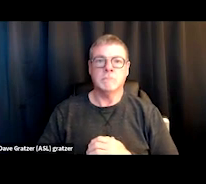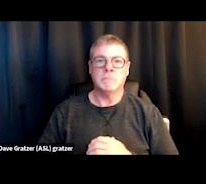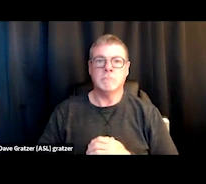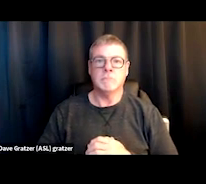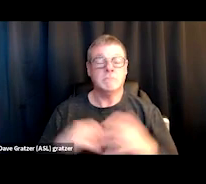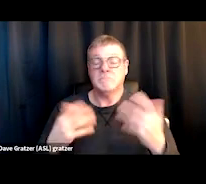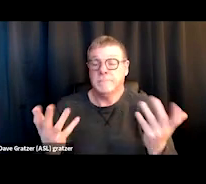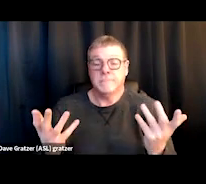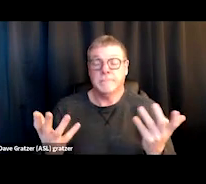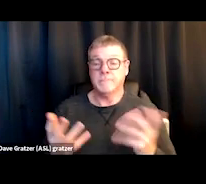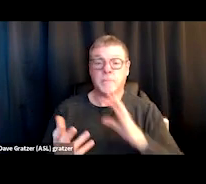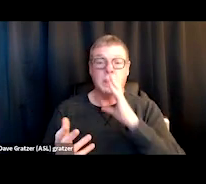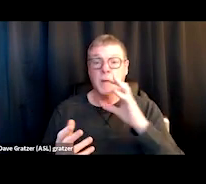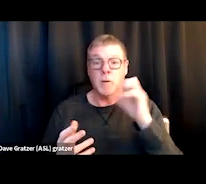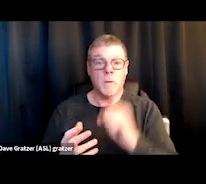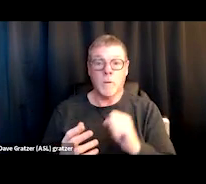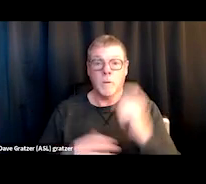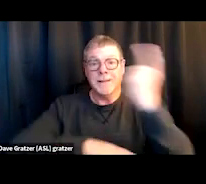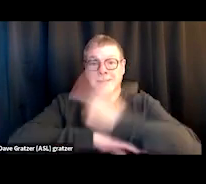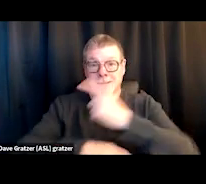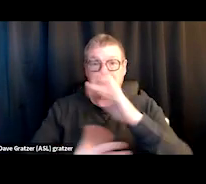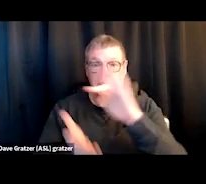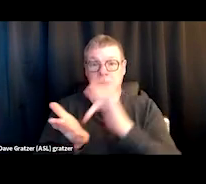kind of the old navigation or day center model.